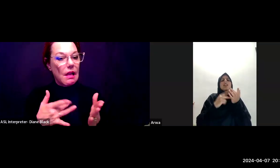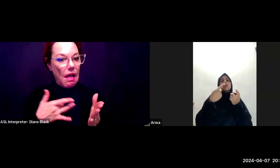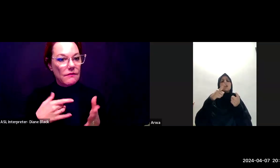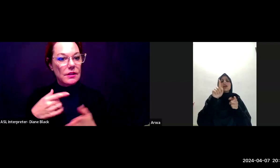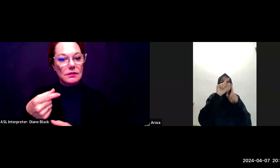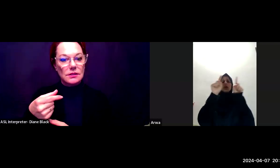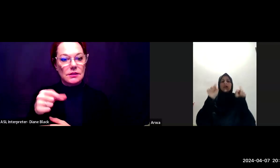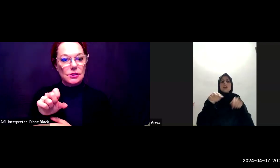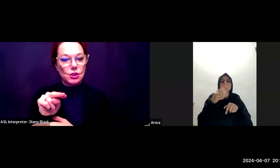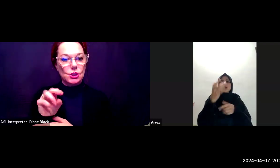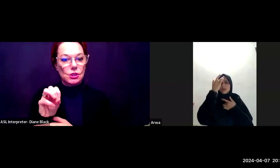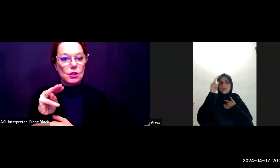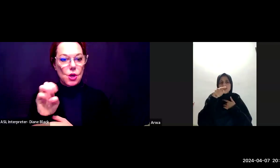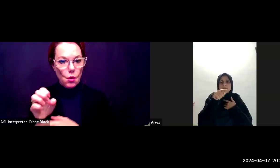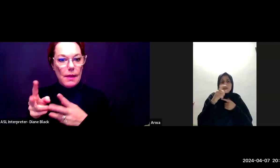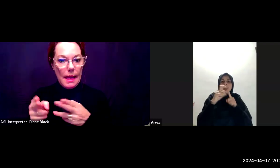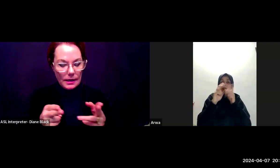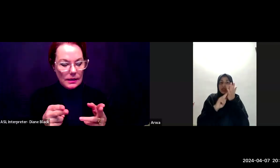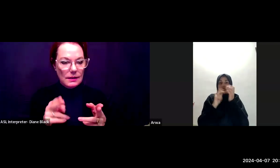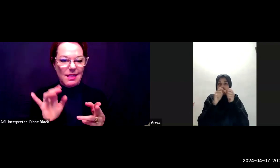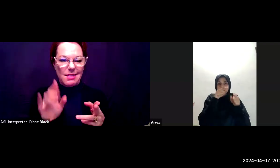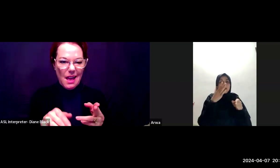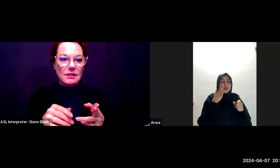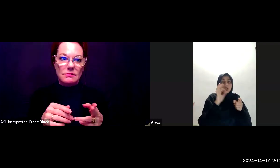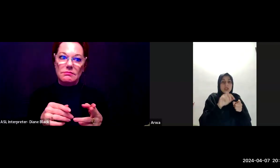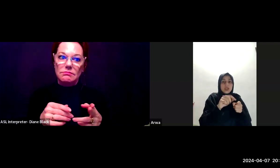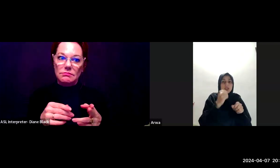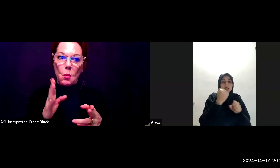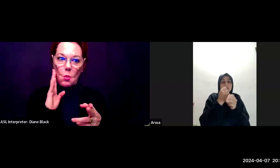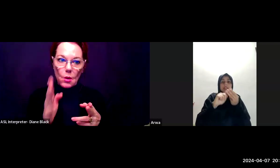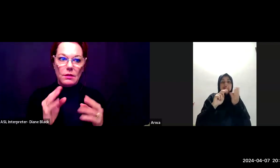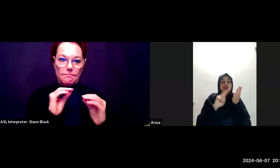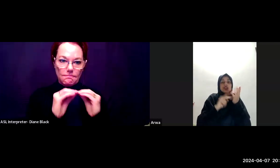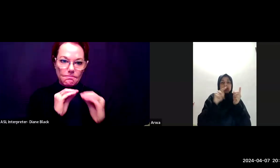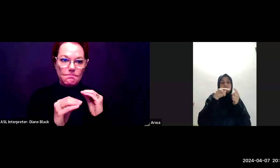because you're correcting the DNA letter and the gene will start working. it's like putting back the